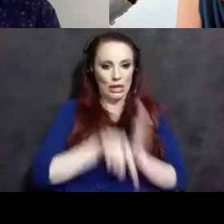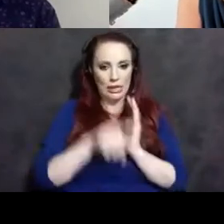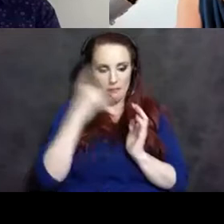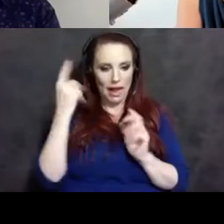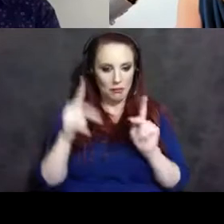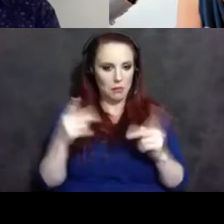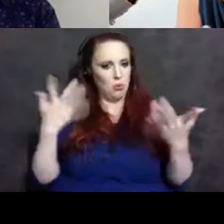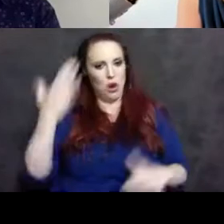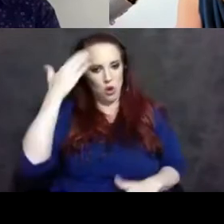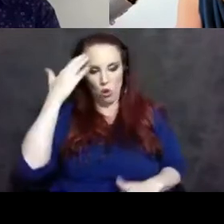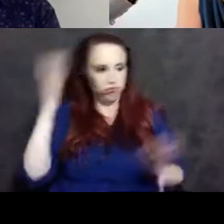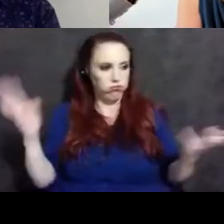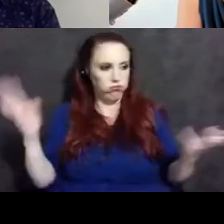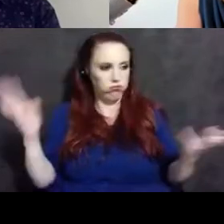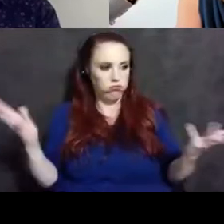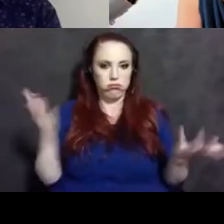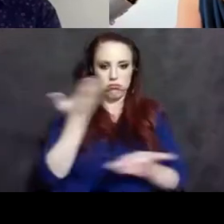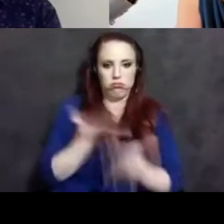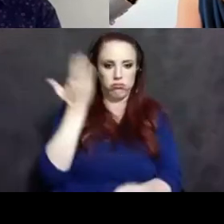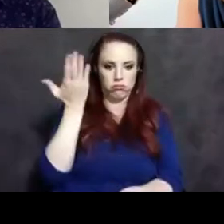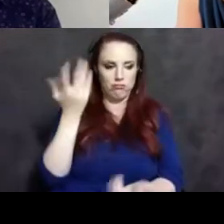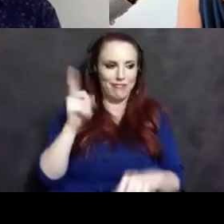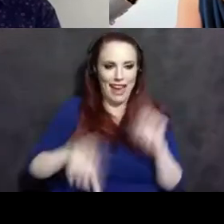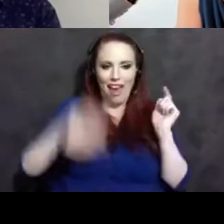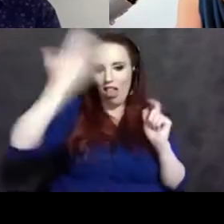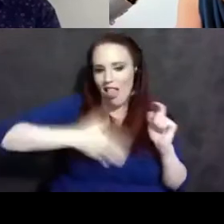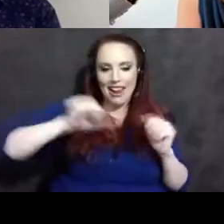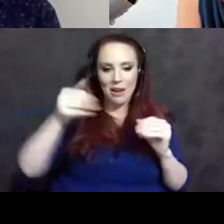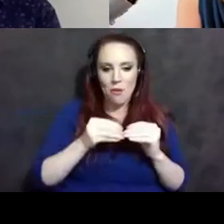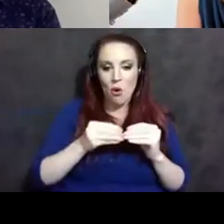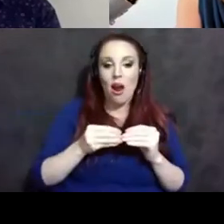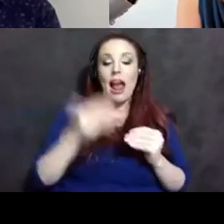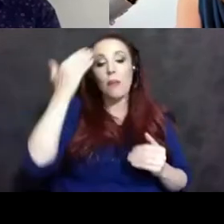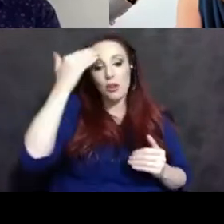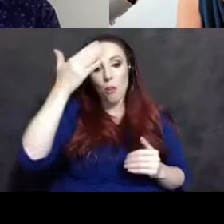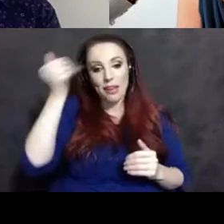No question. Everyone knows. The jig is up. And we know because of Amy Cooper's action in the park.